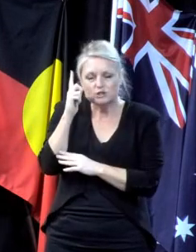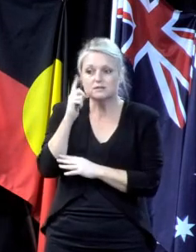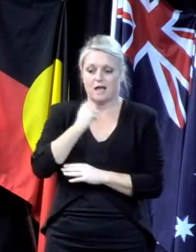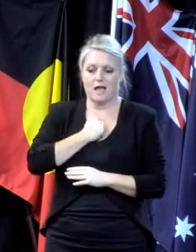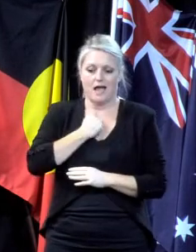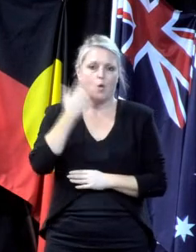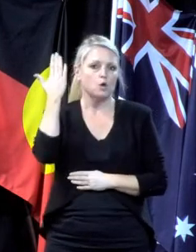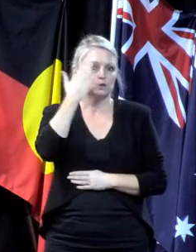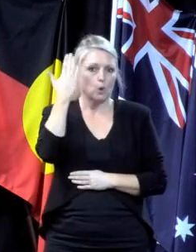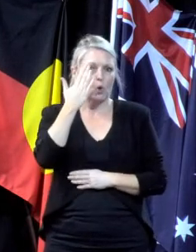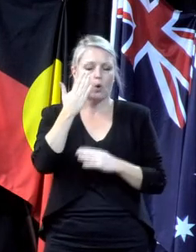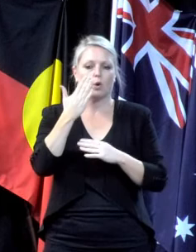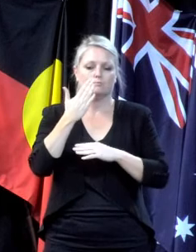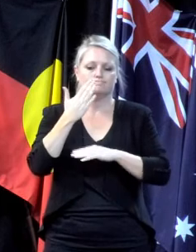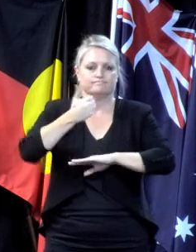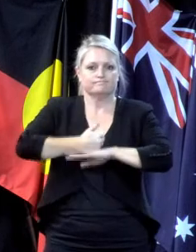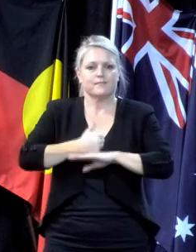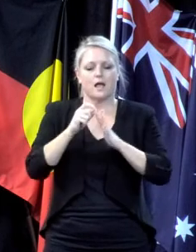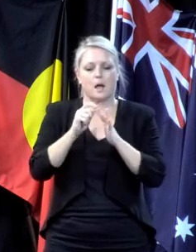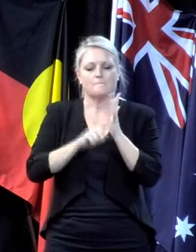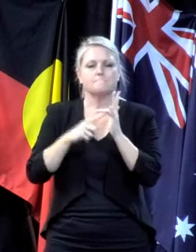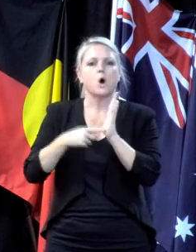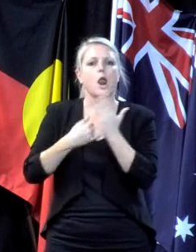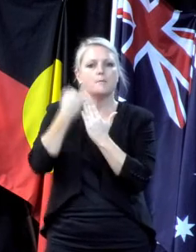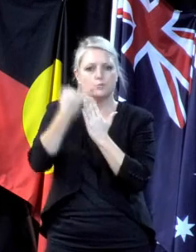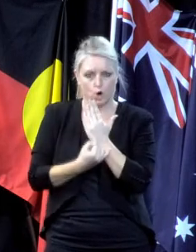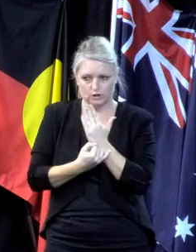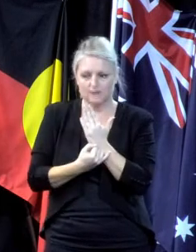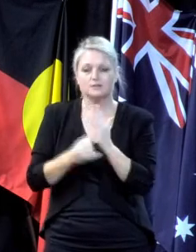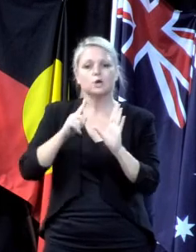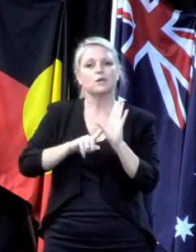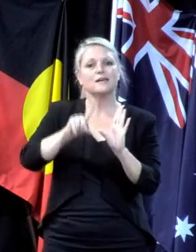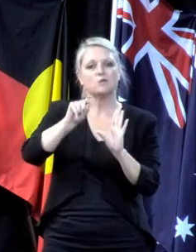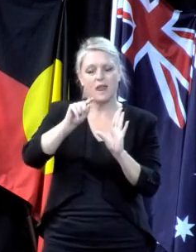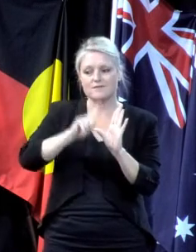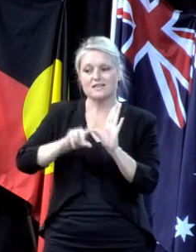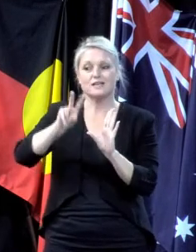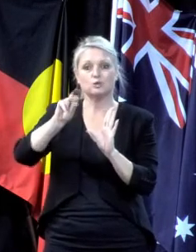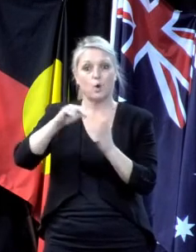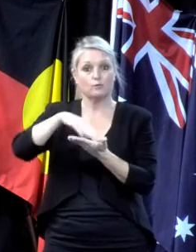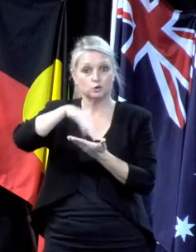Project, at the moment, where we’ve got Year 11 and Year 12 students actually starting a teaching degree in school.